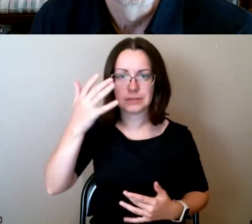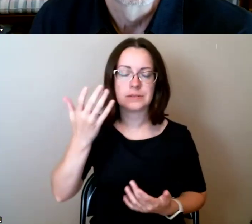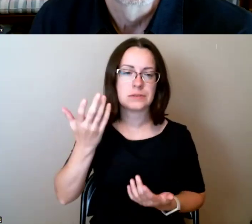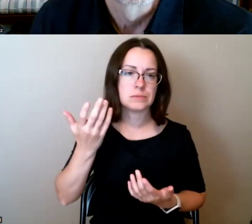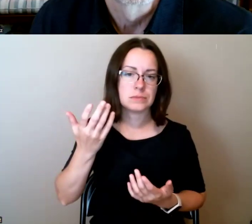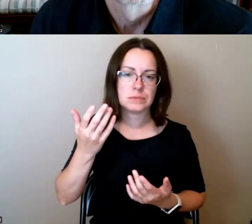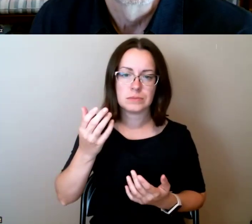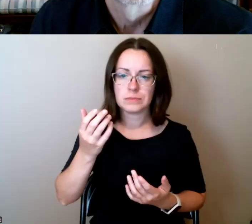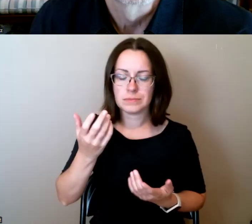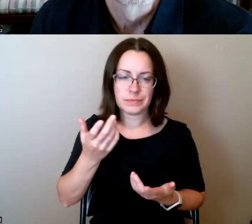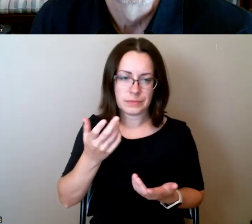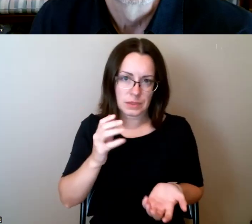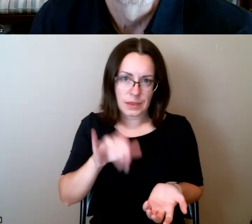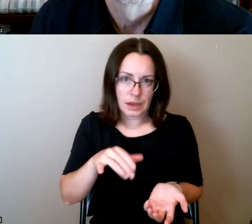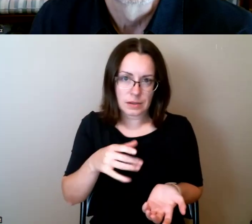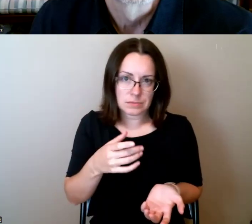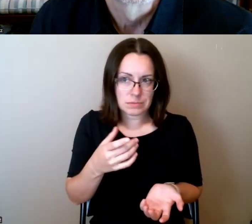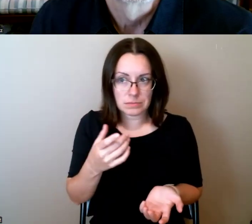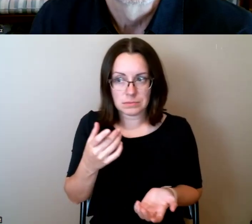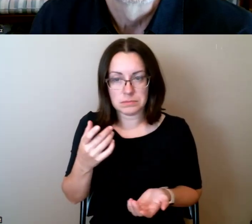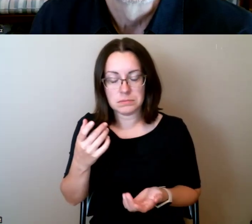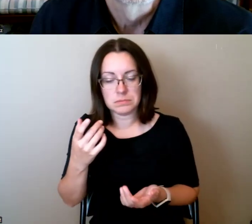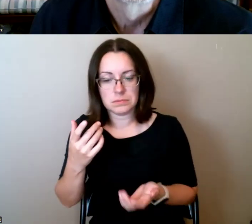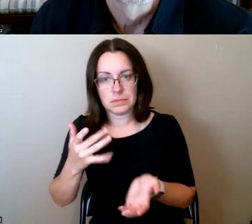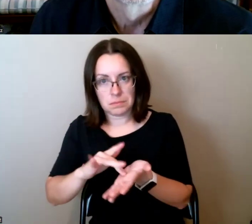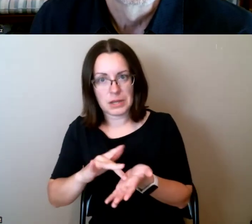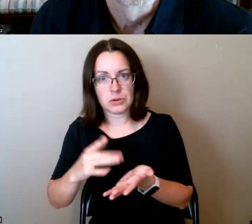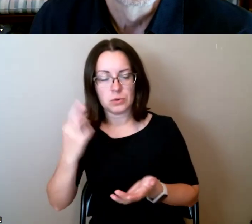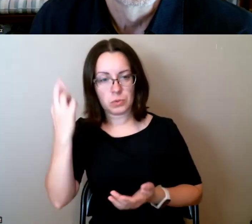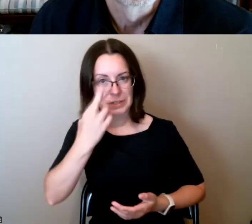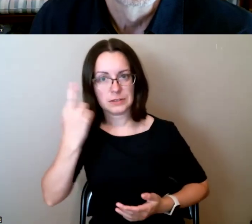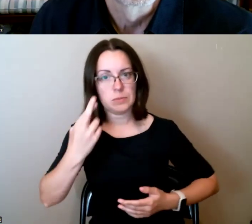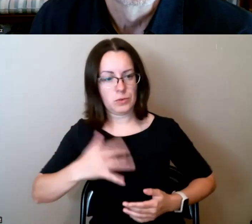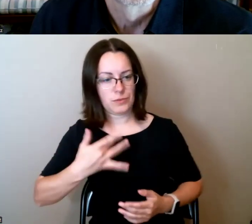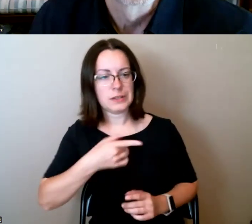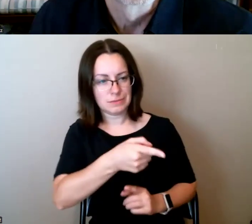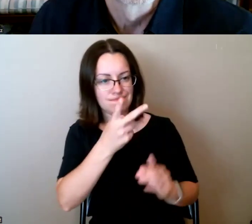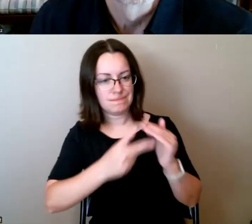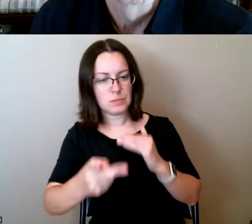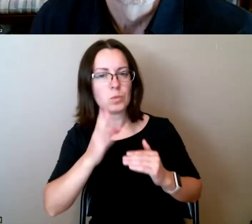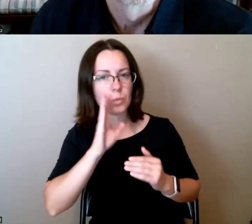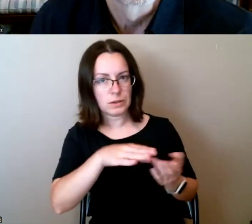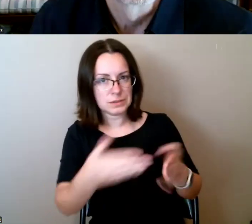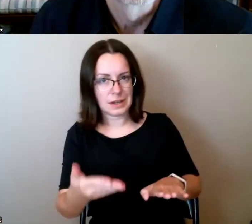uh you know within reasonable medical certainty going to cause death within six months with or